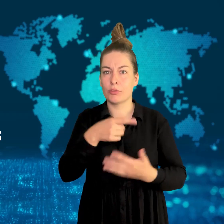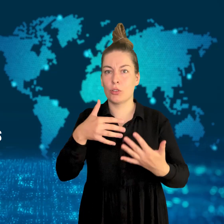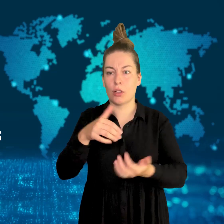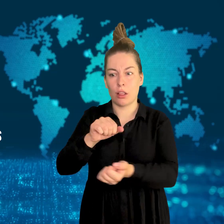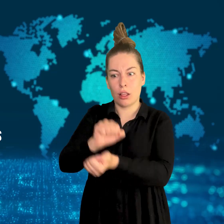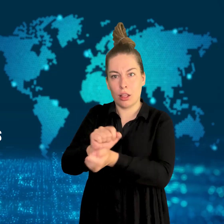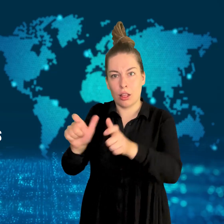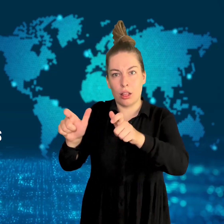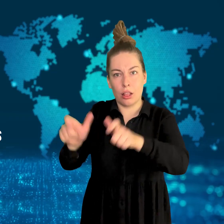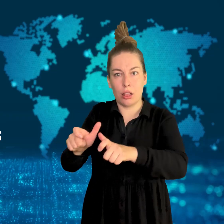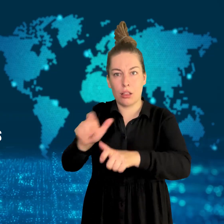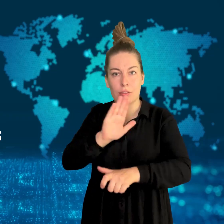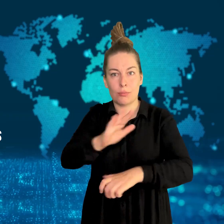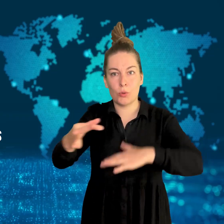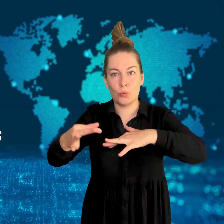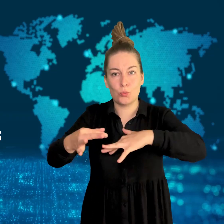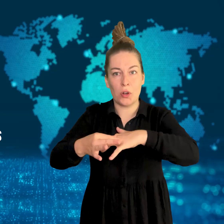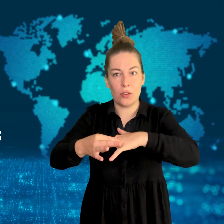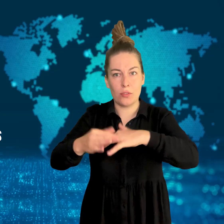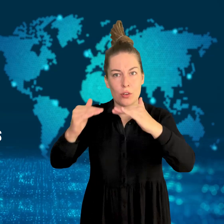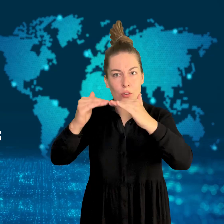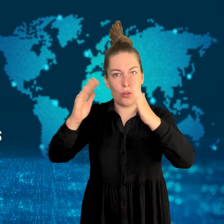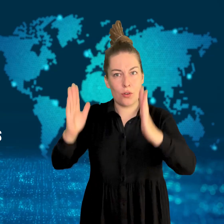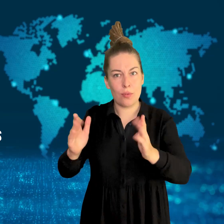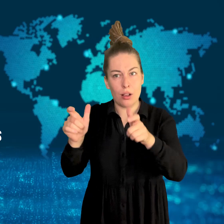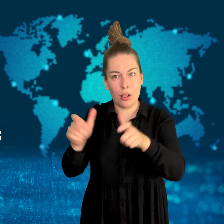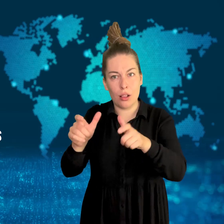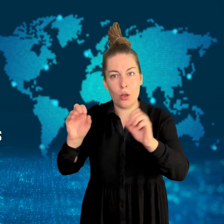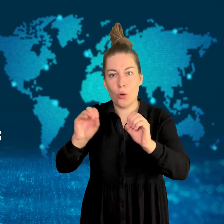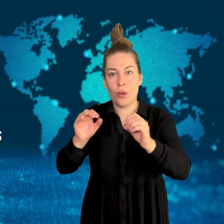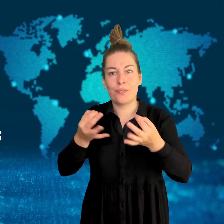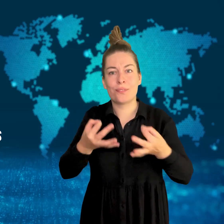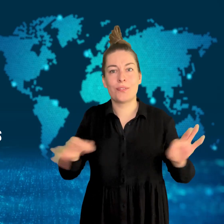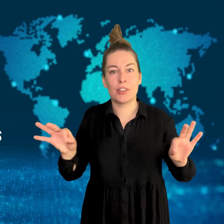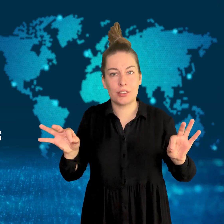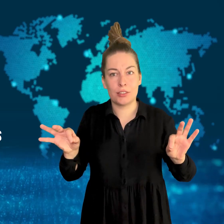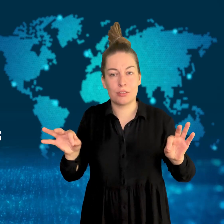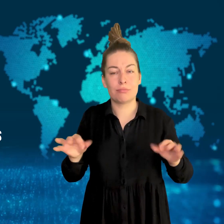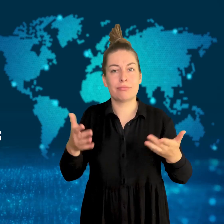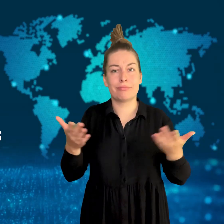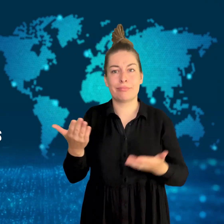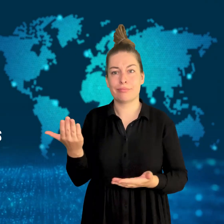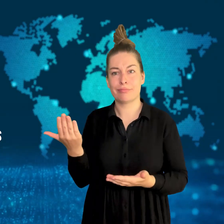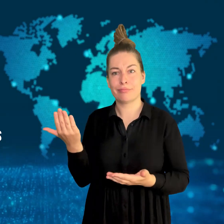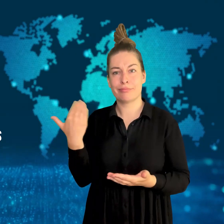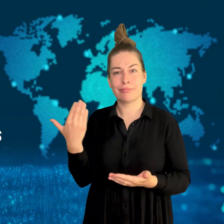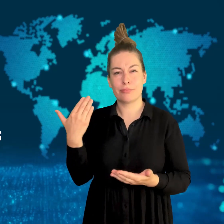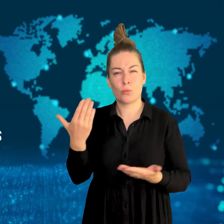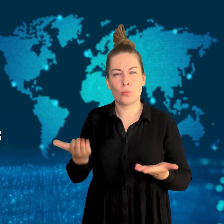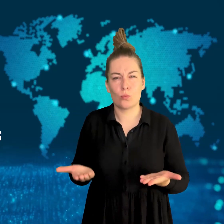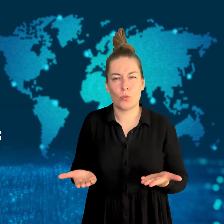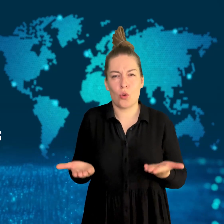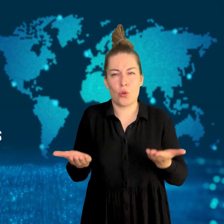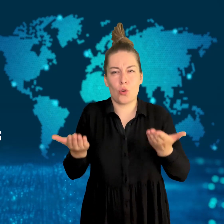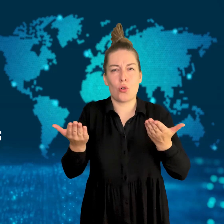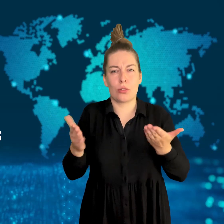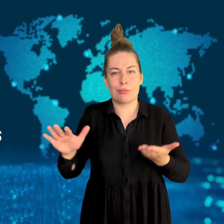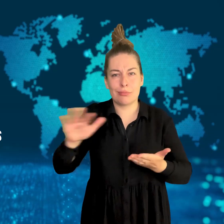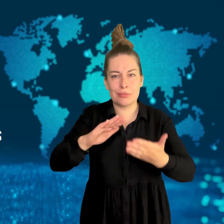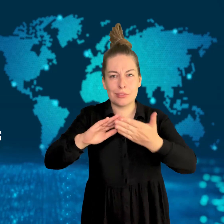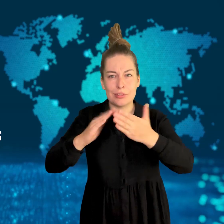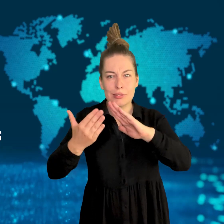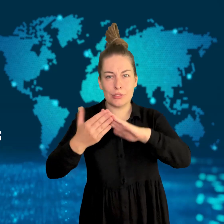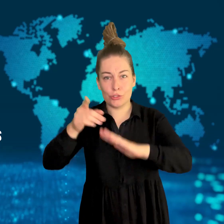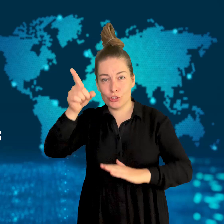in France for 12 years.